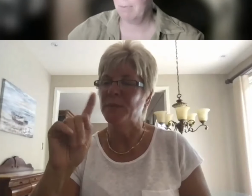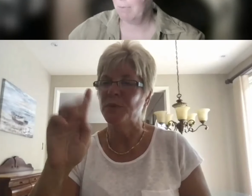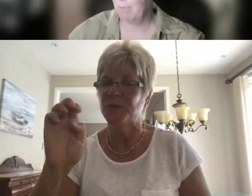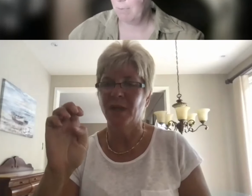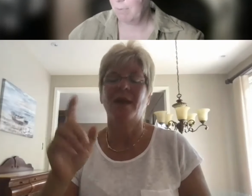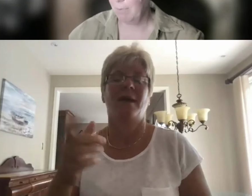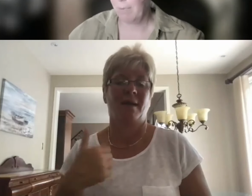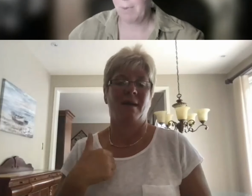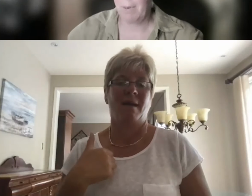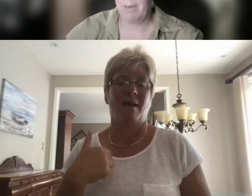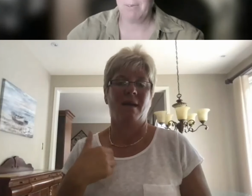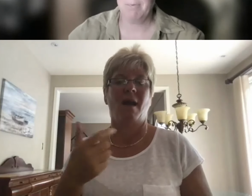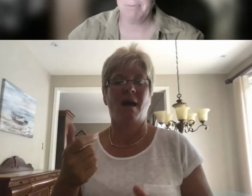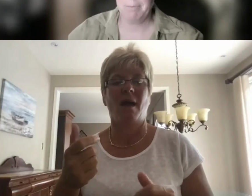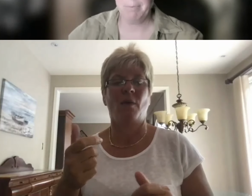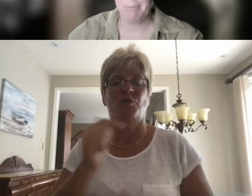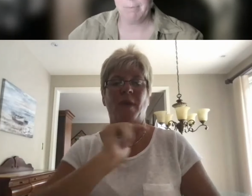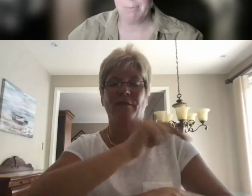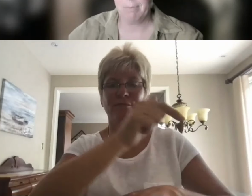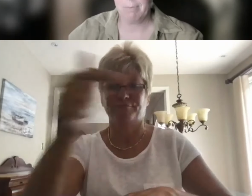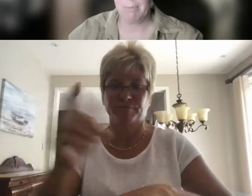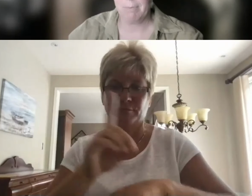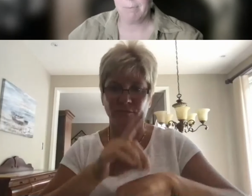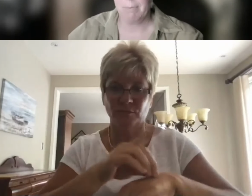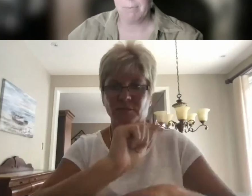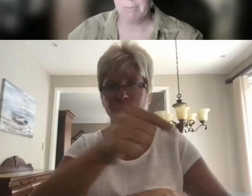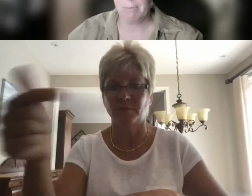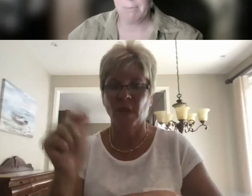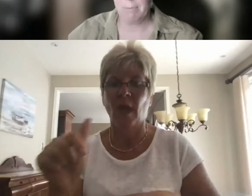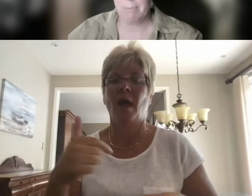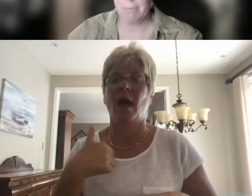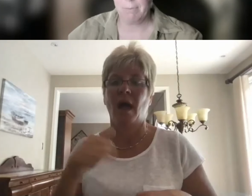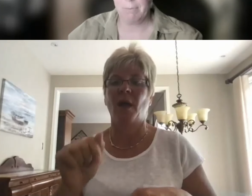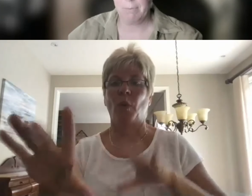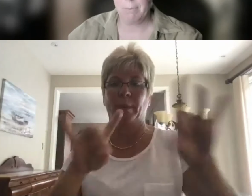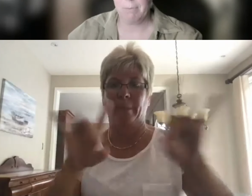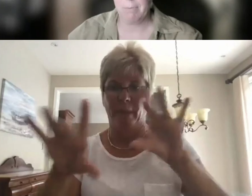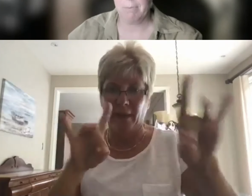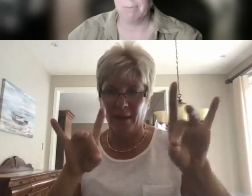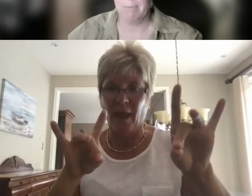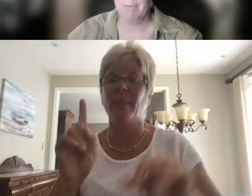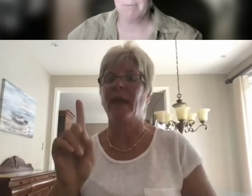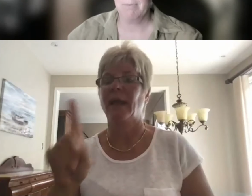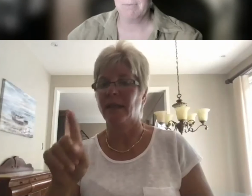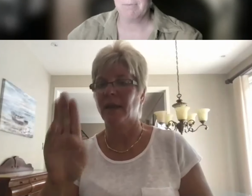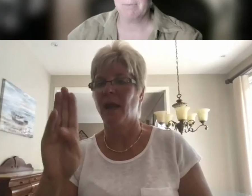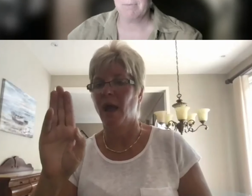to allow us to be one person at a time, I'm going to unmute as I give turns for a question.